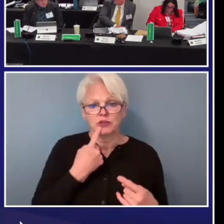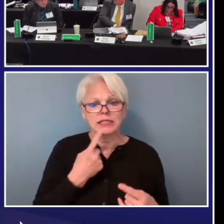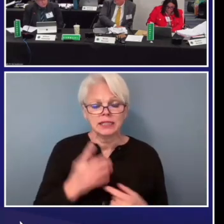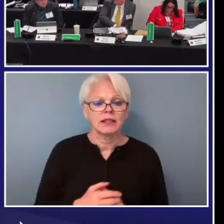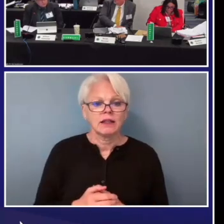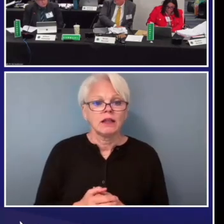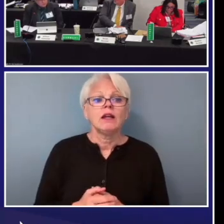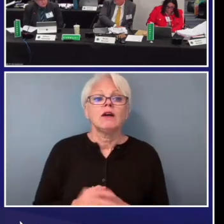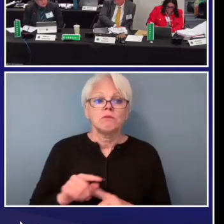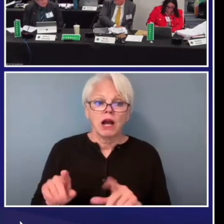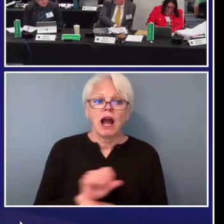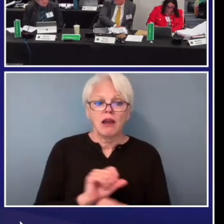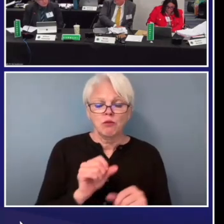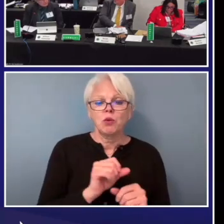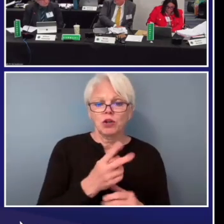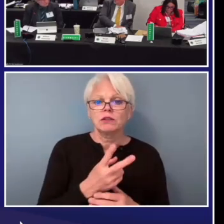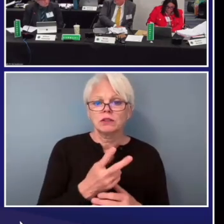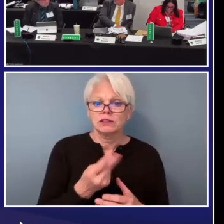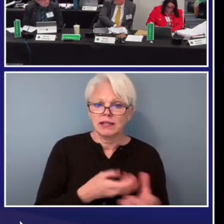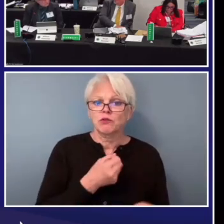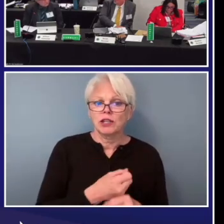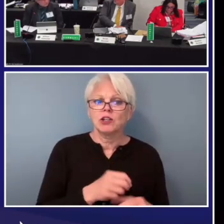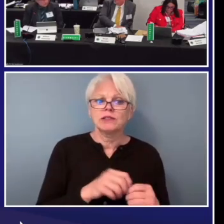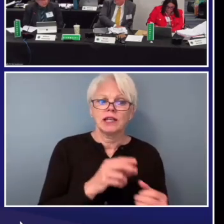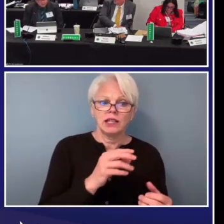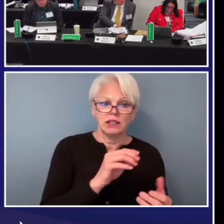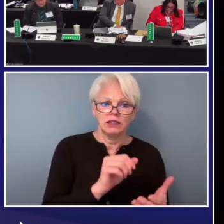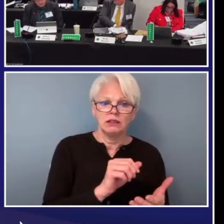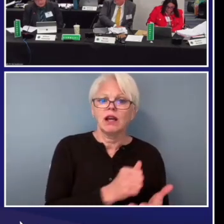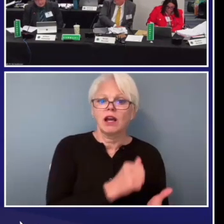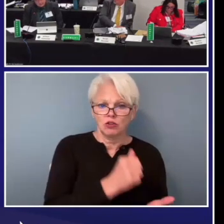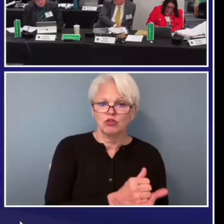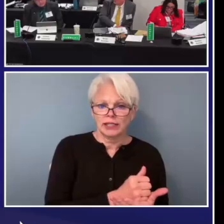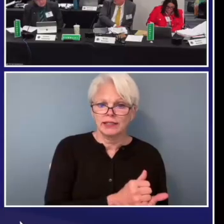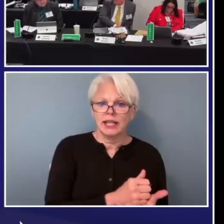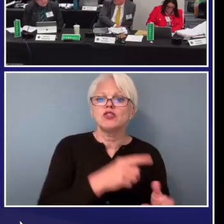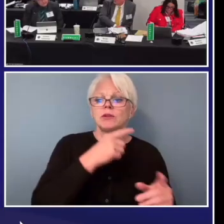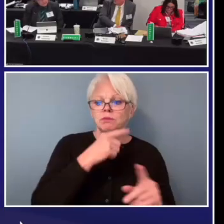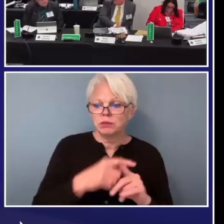both an accreditation space in my field of psychology, and I've been on the state board